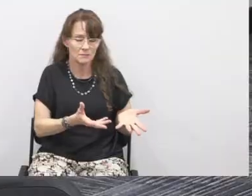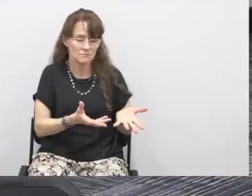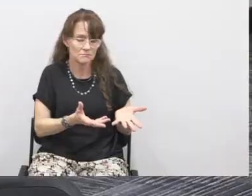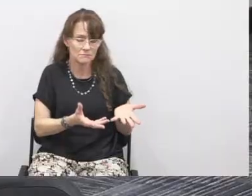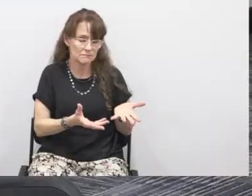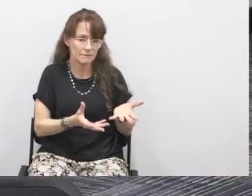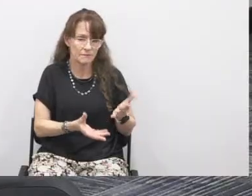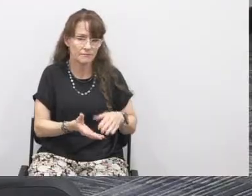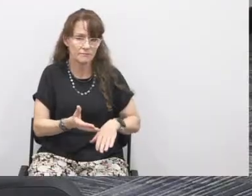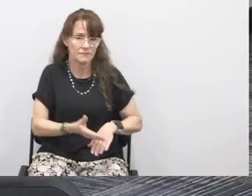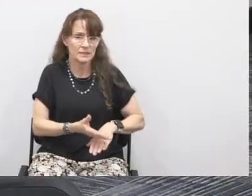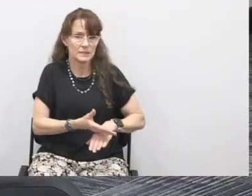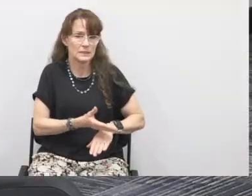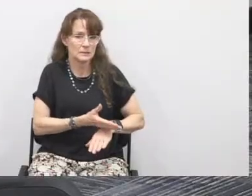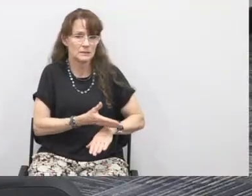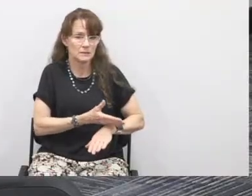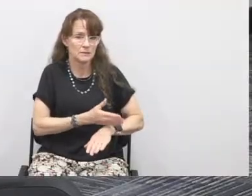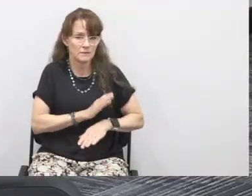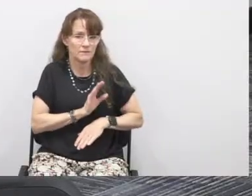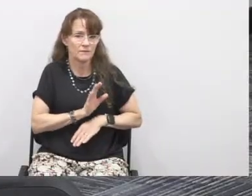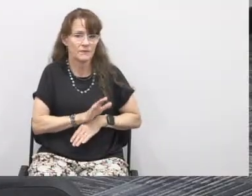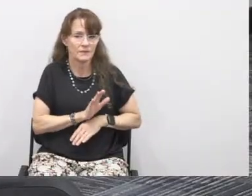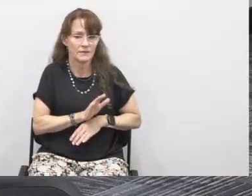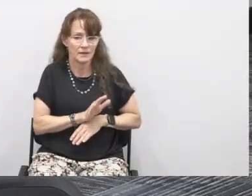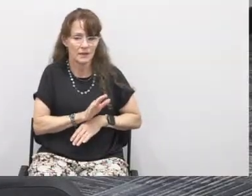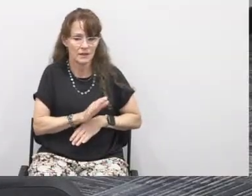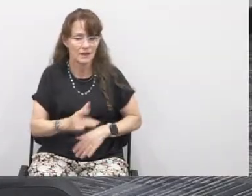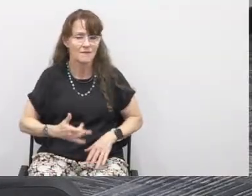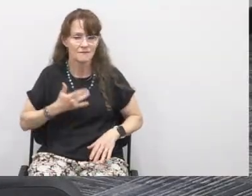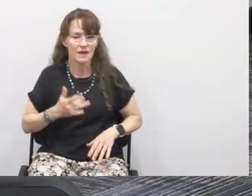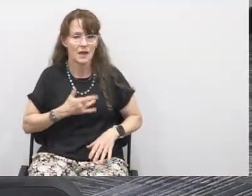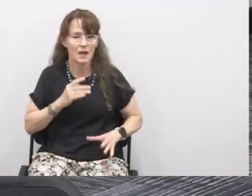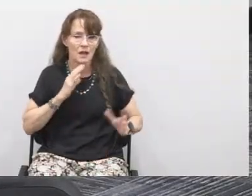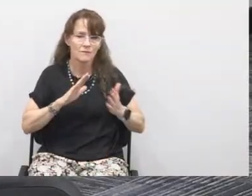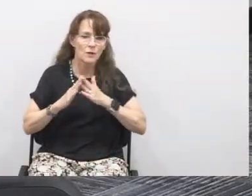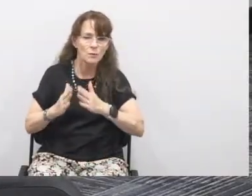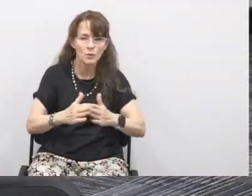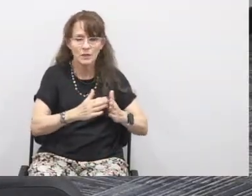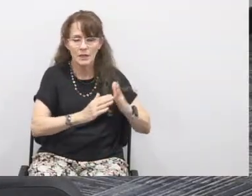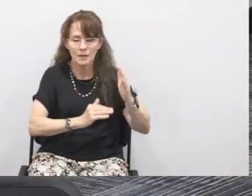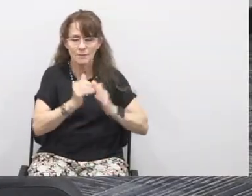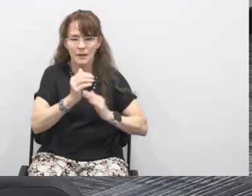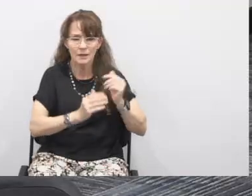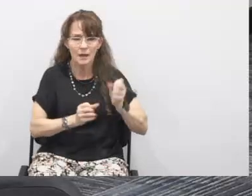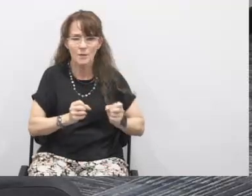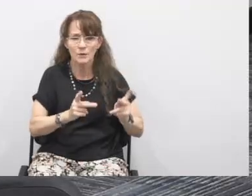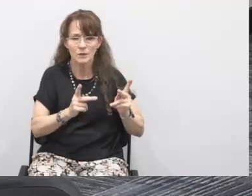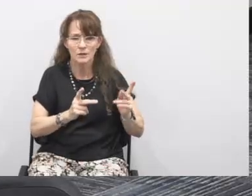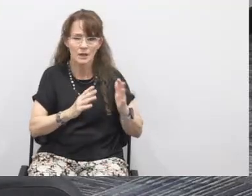increase their sense of community and building opportunities to build community.